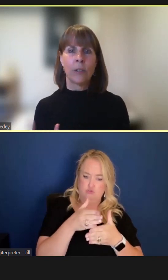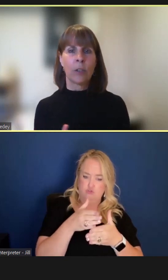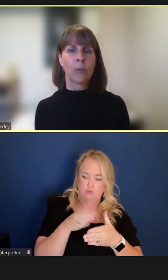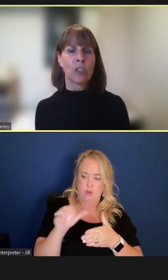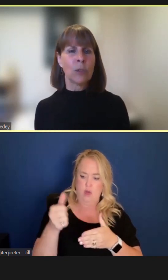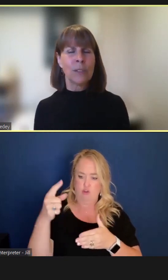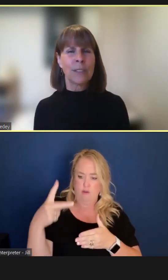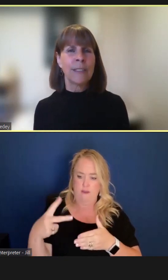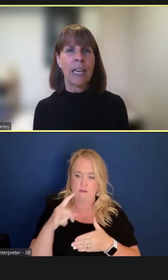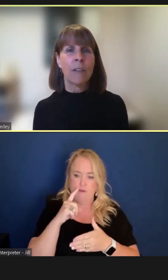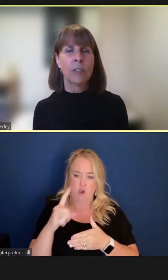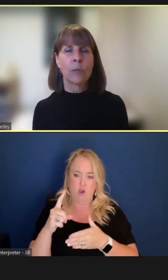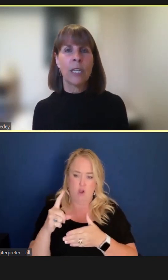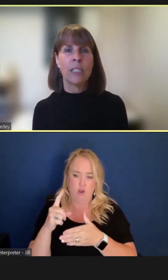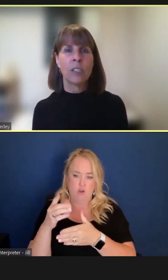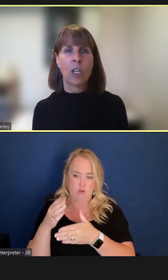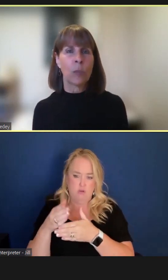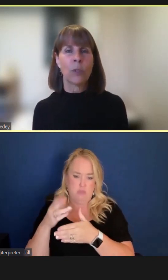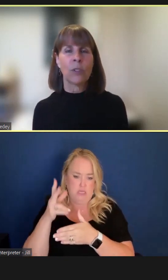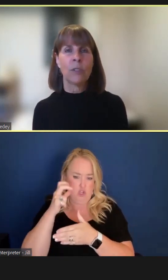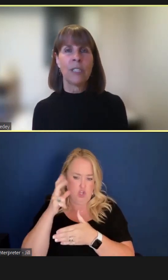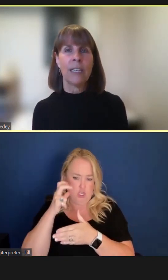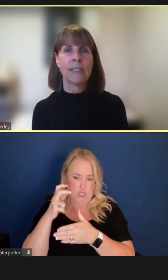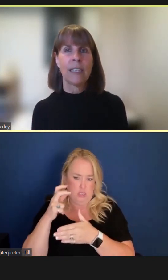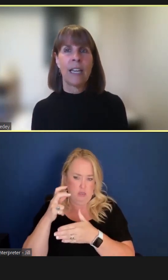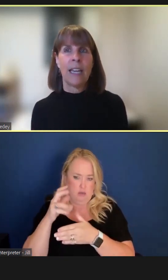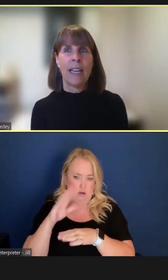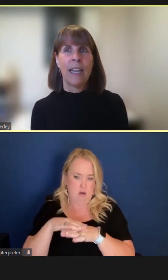thresholds in the average range on a pure tone